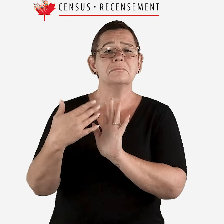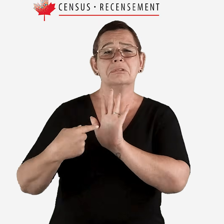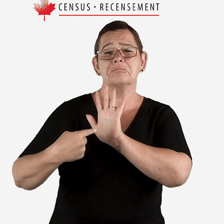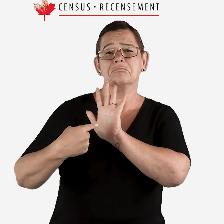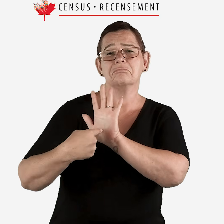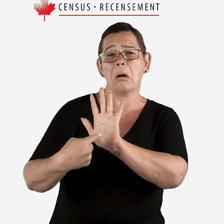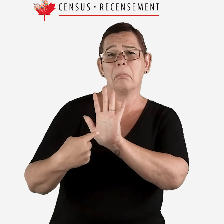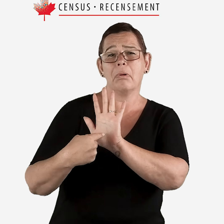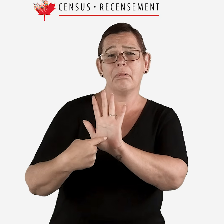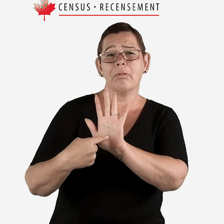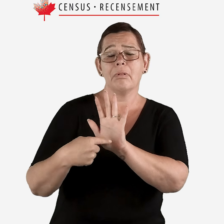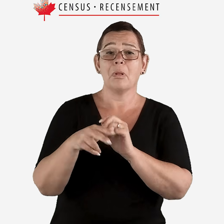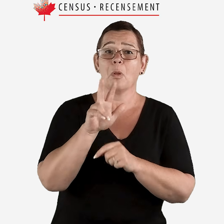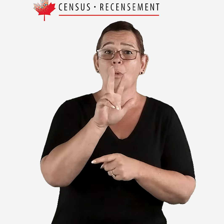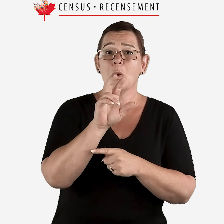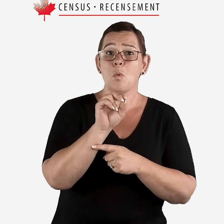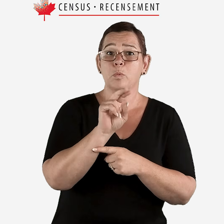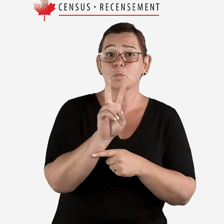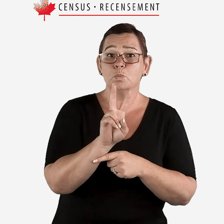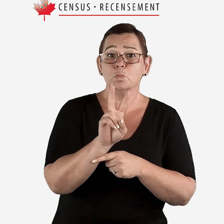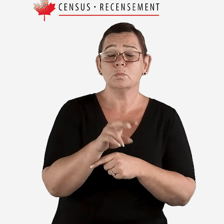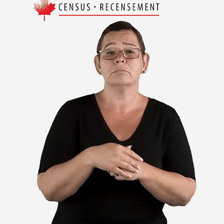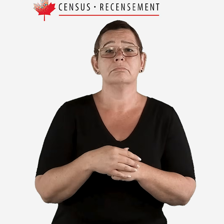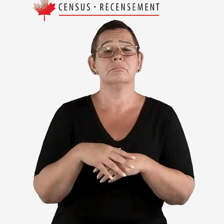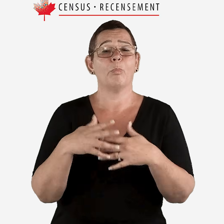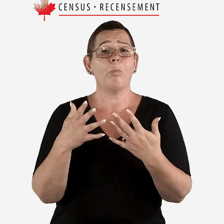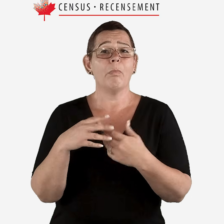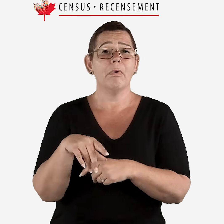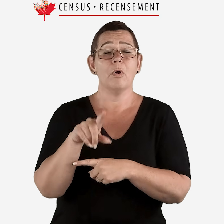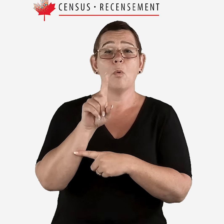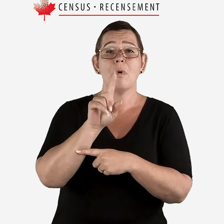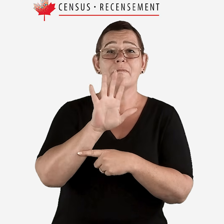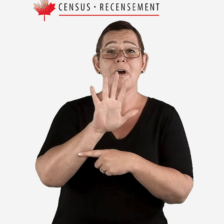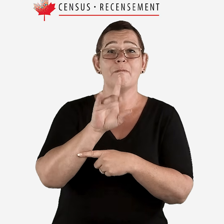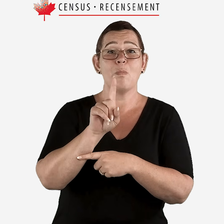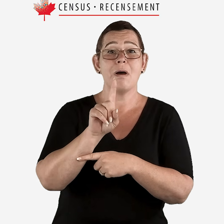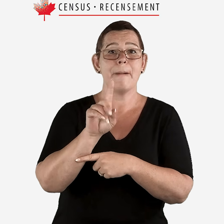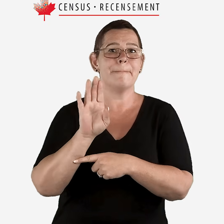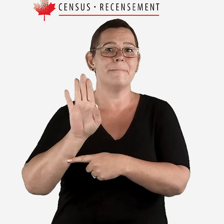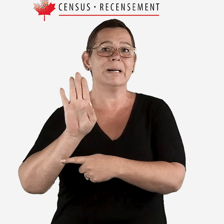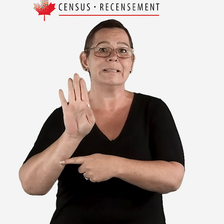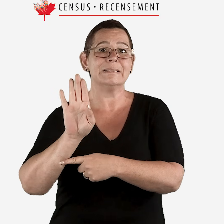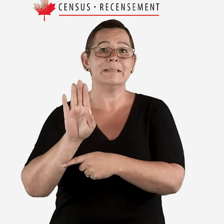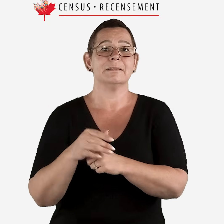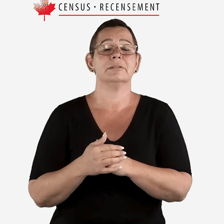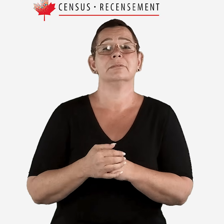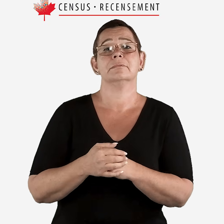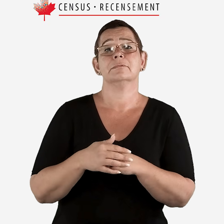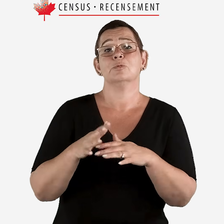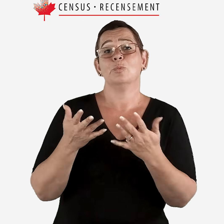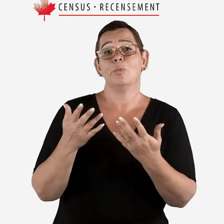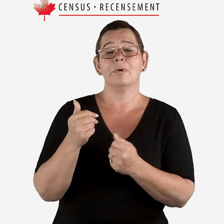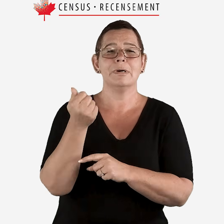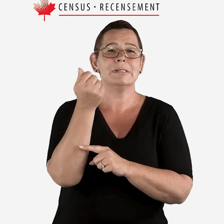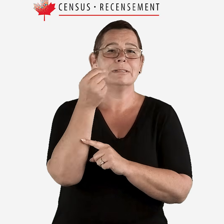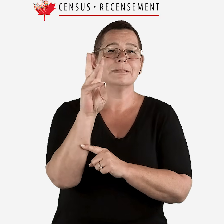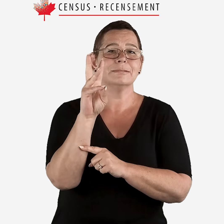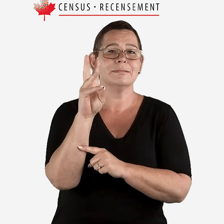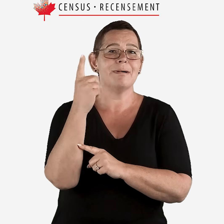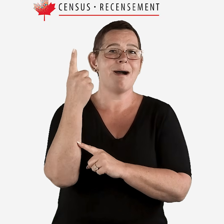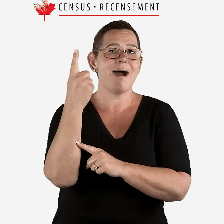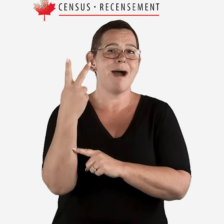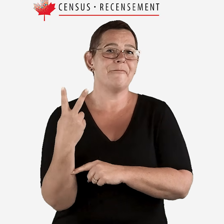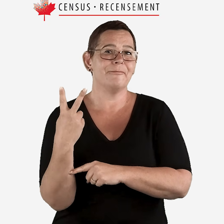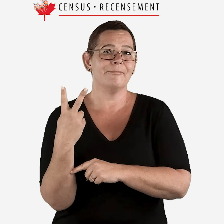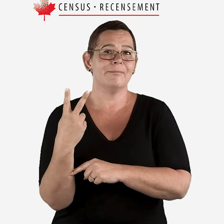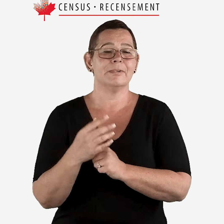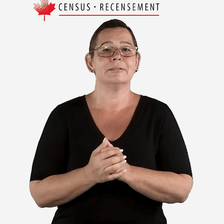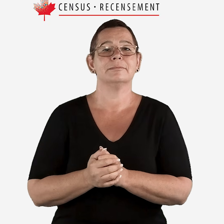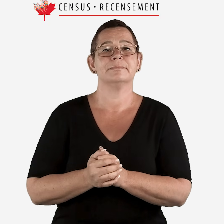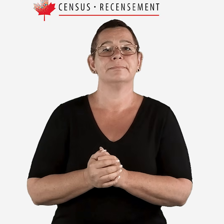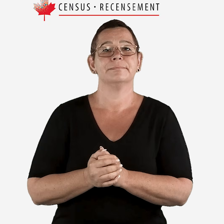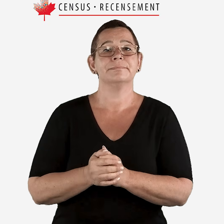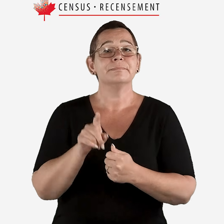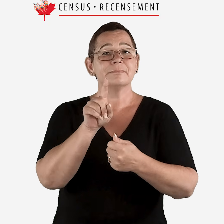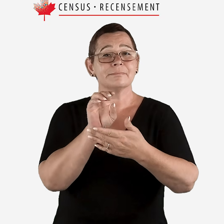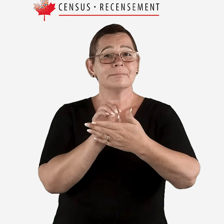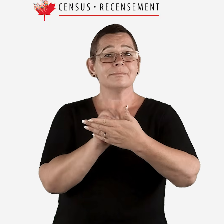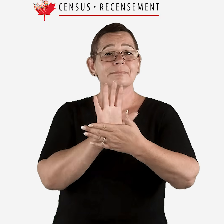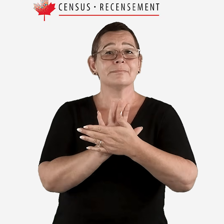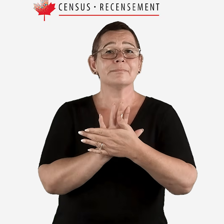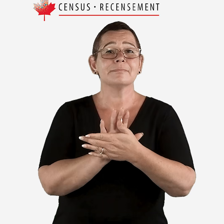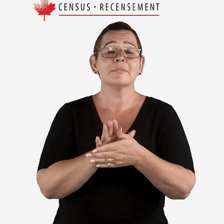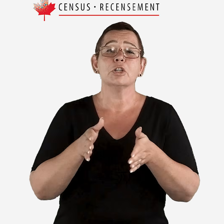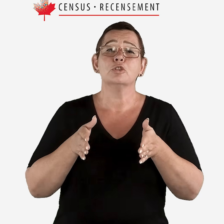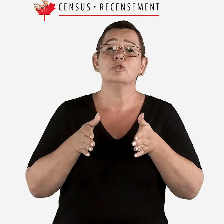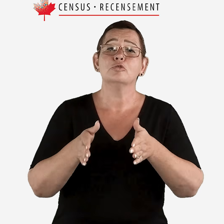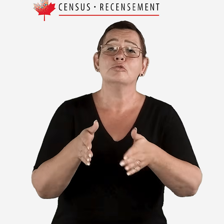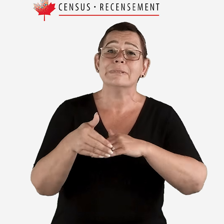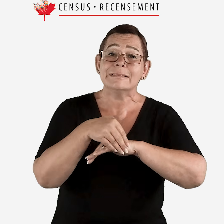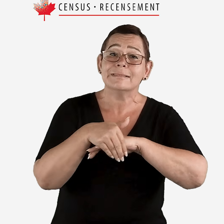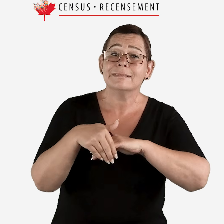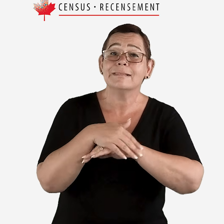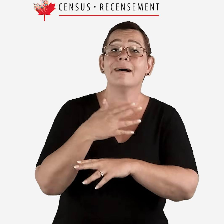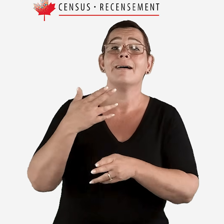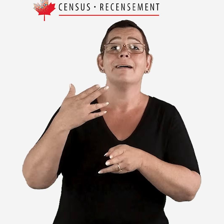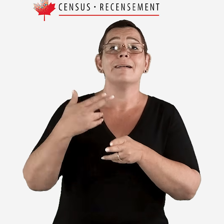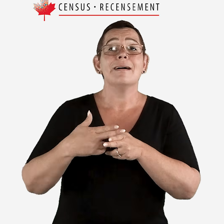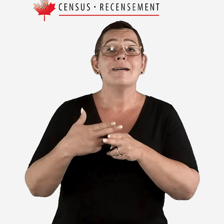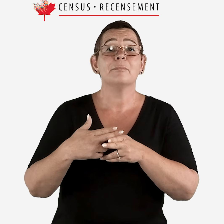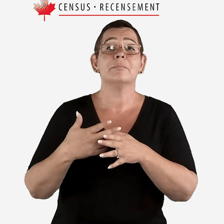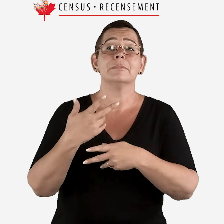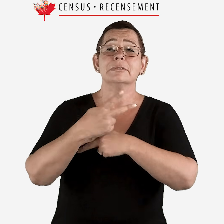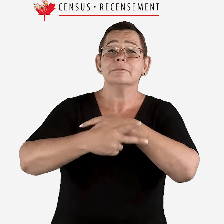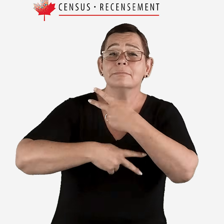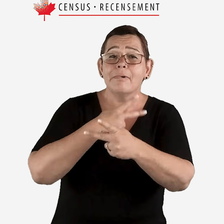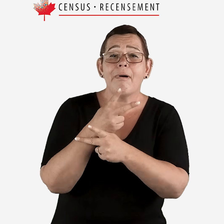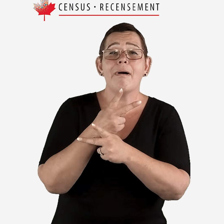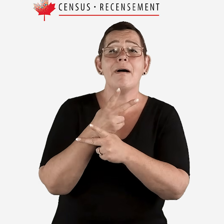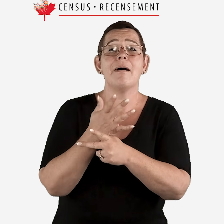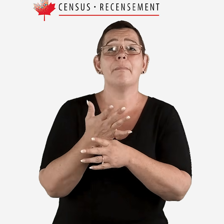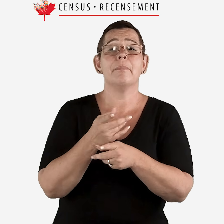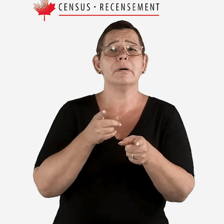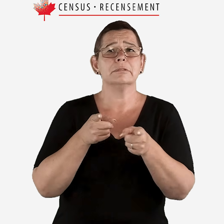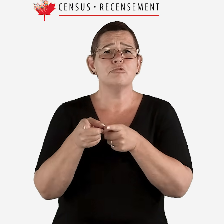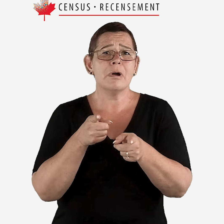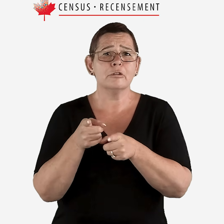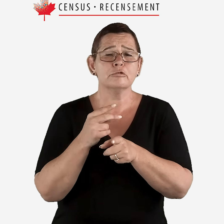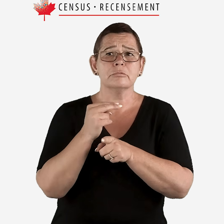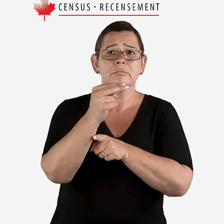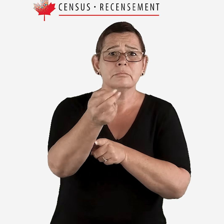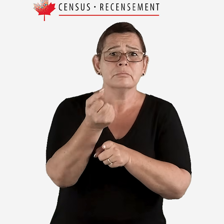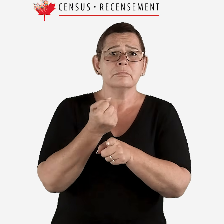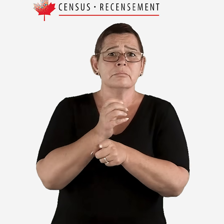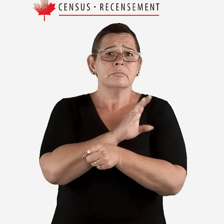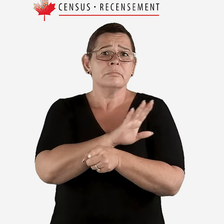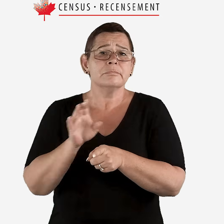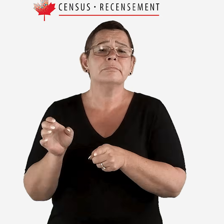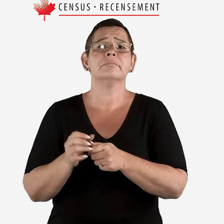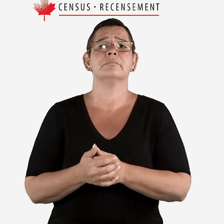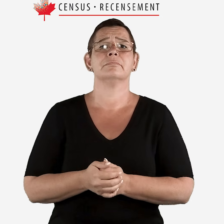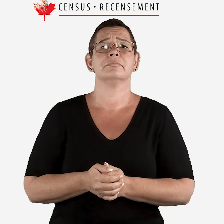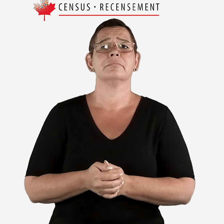For example, 302, 151 B, 16 1/2 Write-in field: Street name, street type, direction